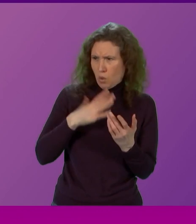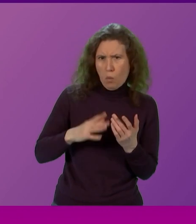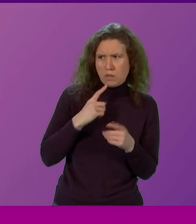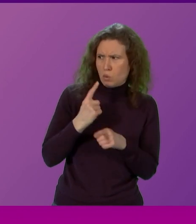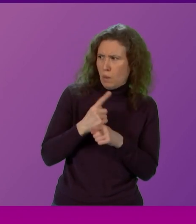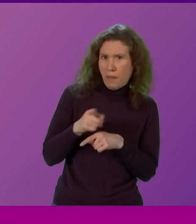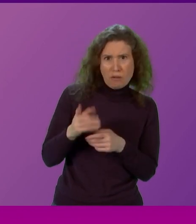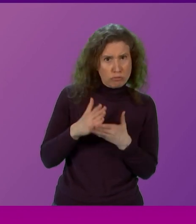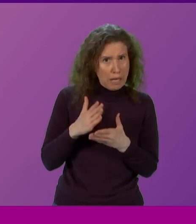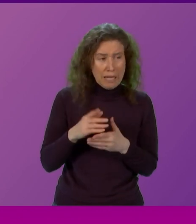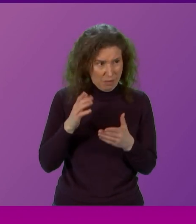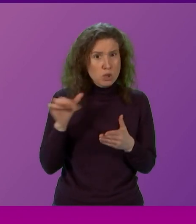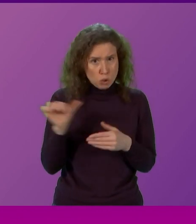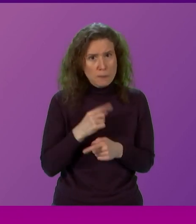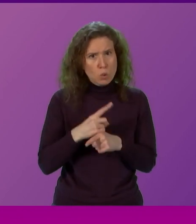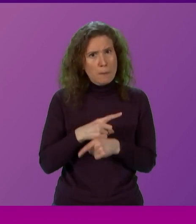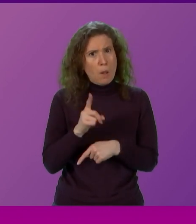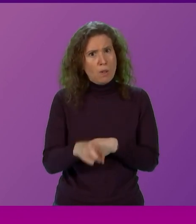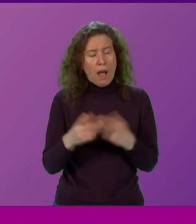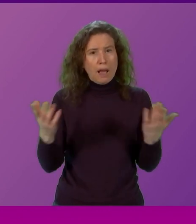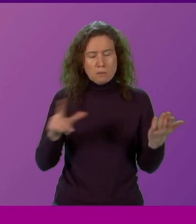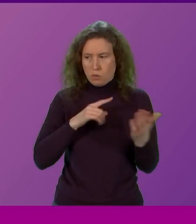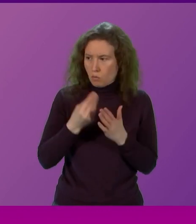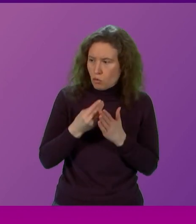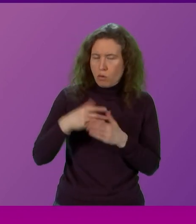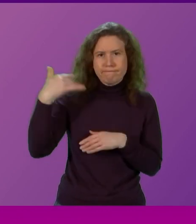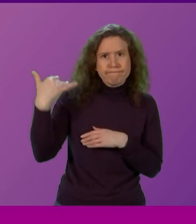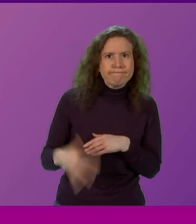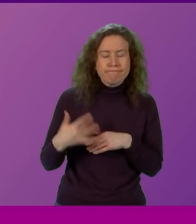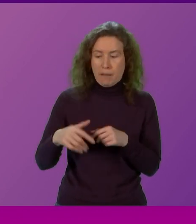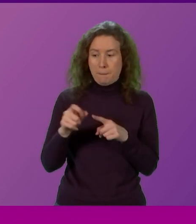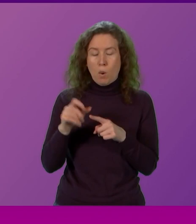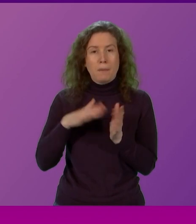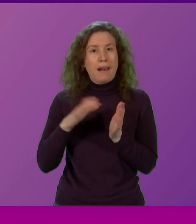That is exactly the kind of issue that we should be discussing, and Paul McLennan is right to raise it.